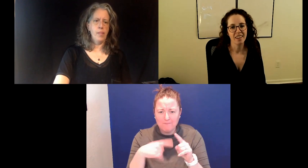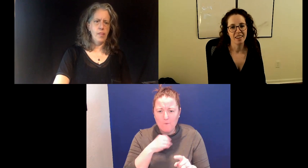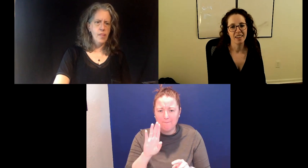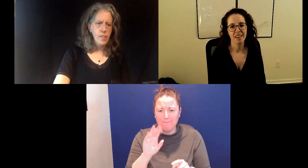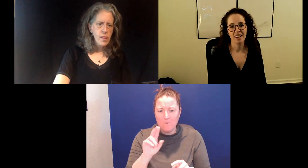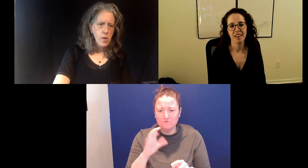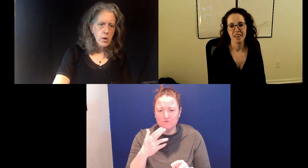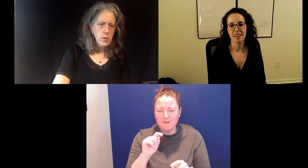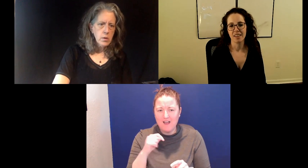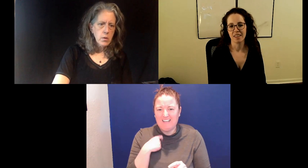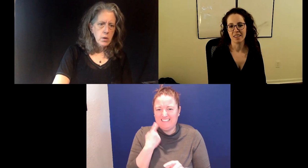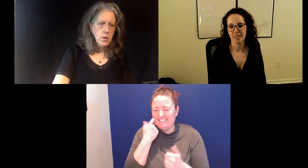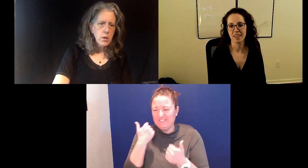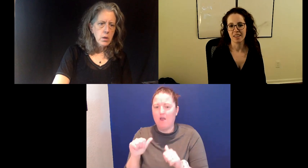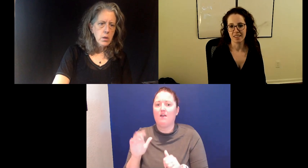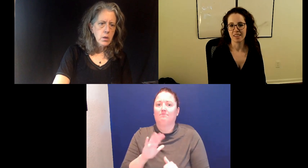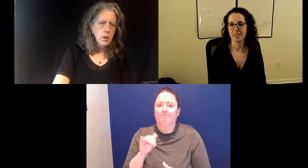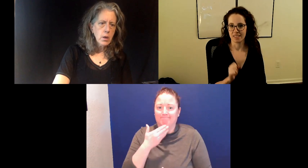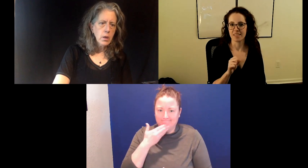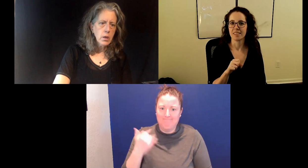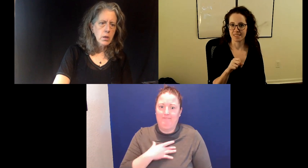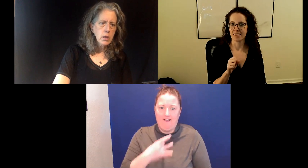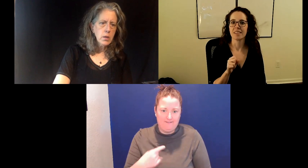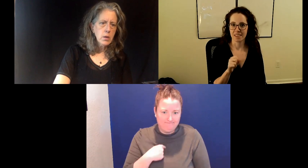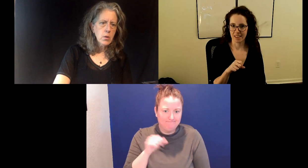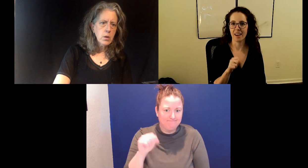but i saw one of the comments that said what with the whiteboard chat i just looked at that